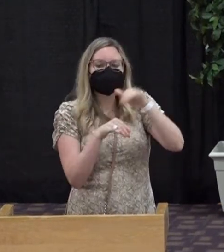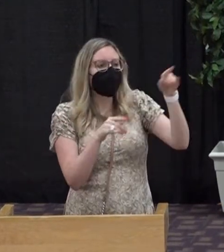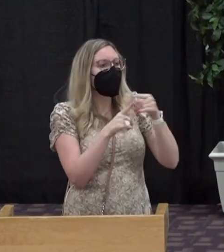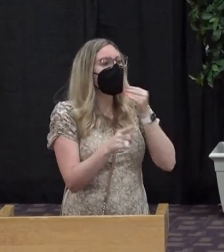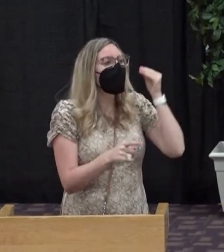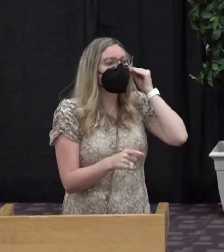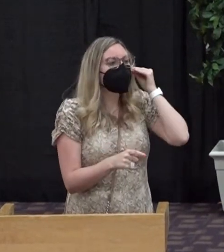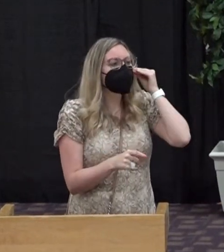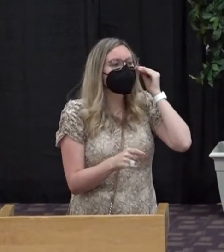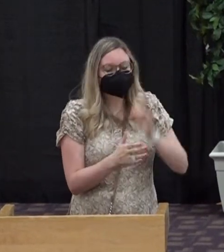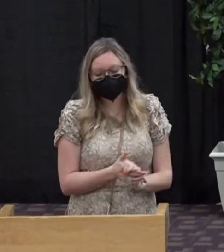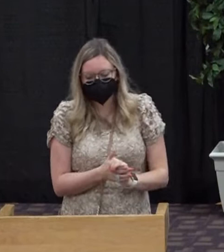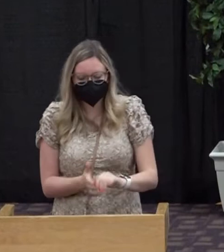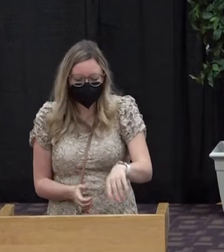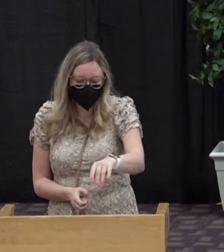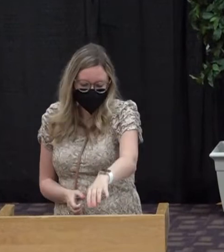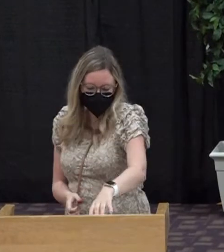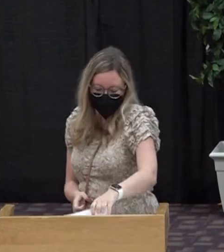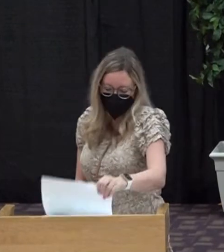He isn't here, but it will be sent home for him.